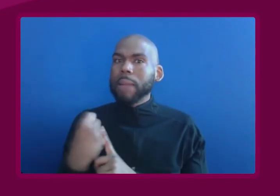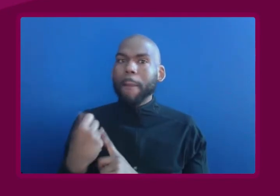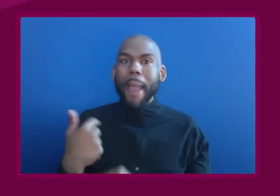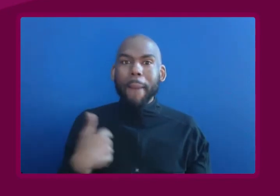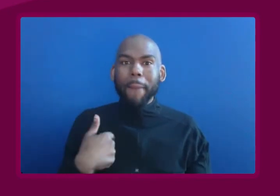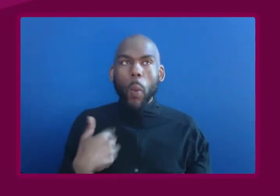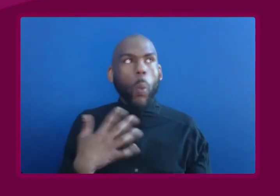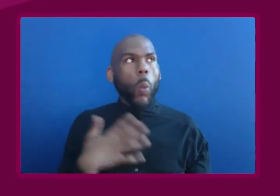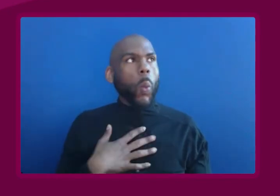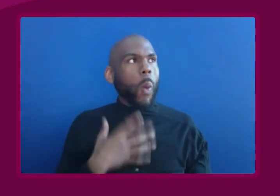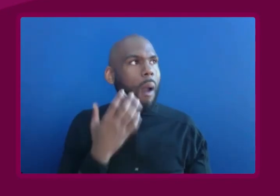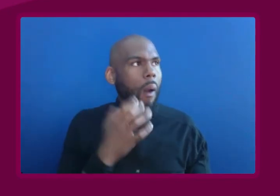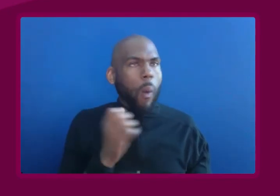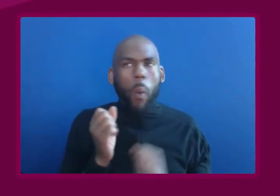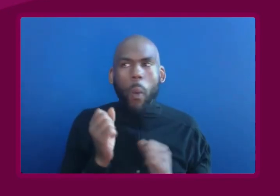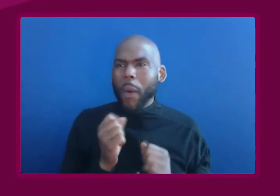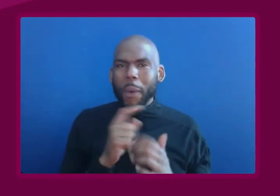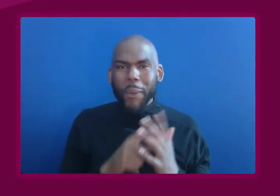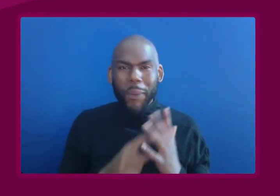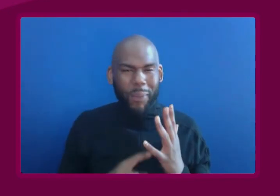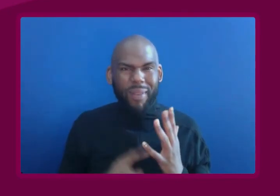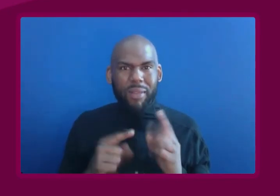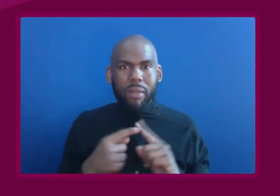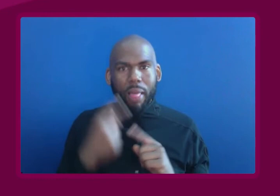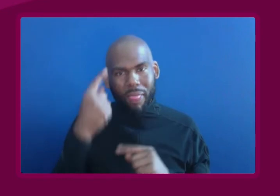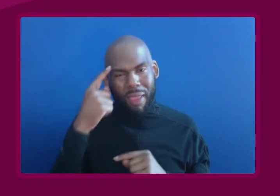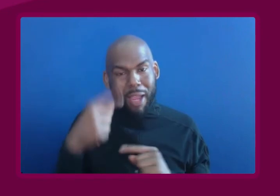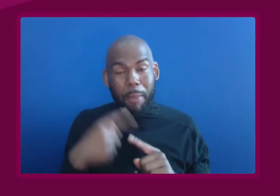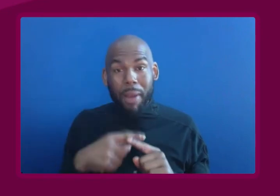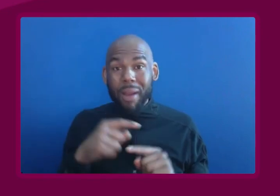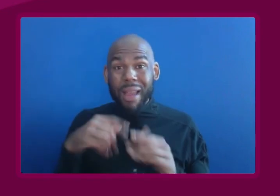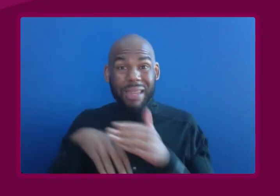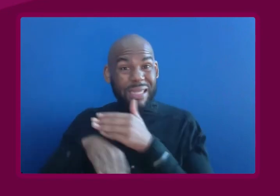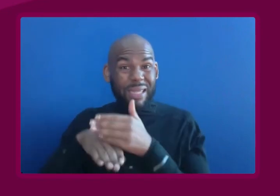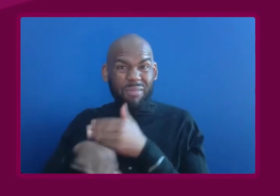And with digital accessibility, it's the same thing.